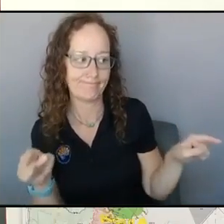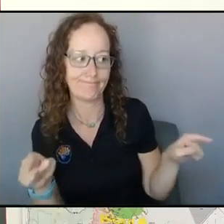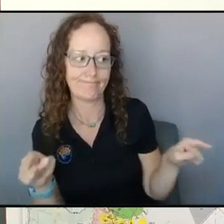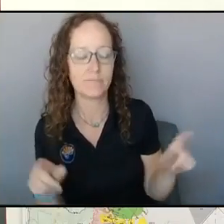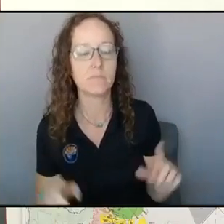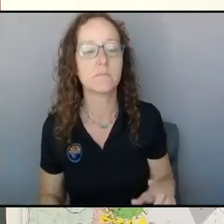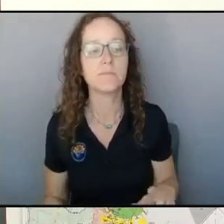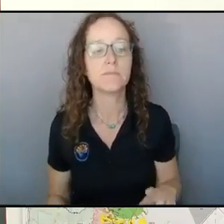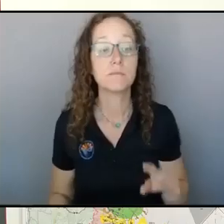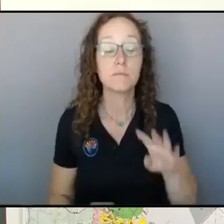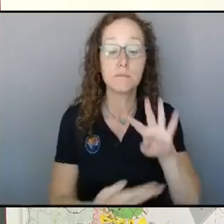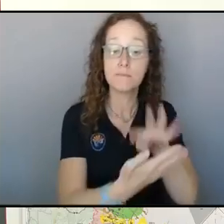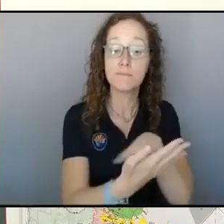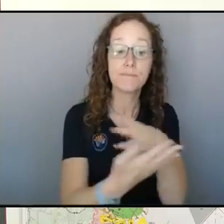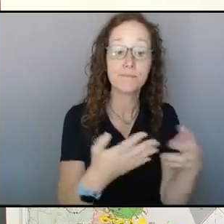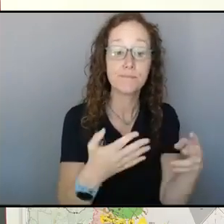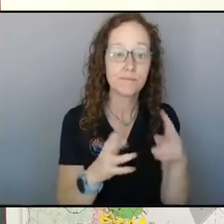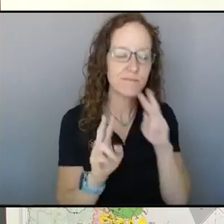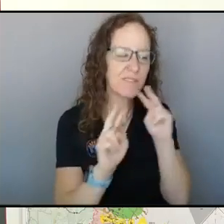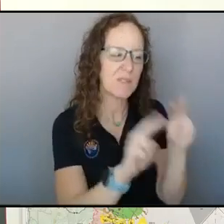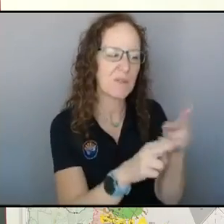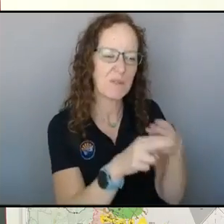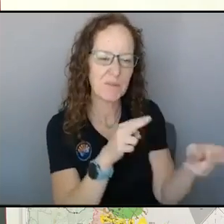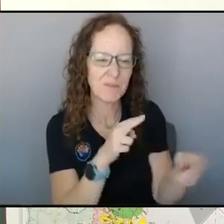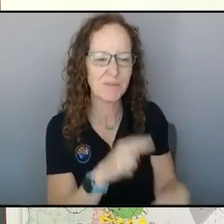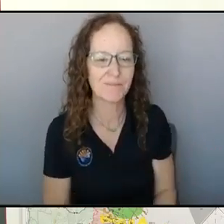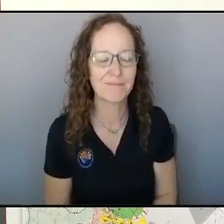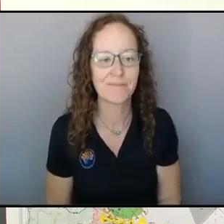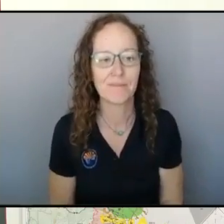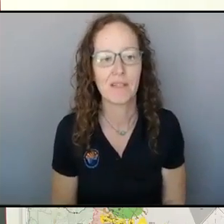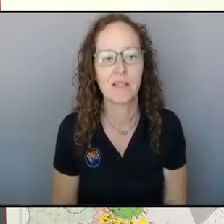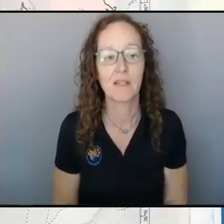real quick, like I said after today we're going to be